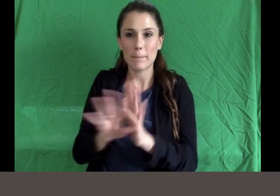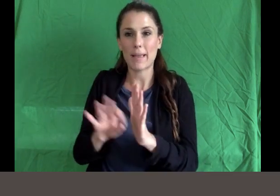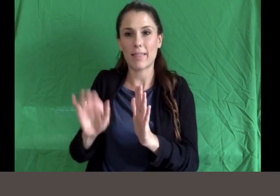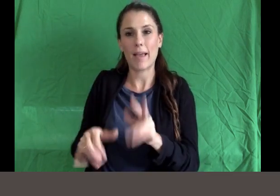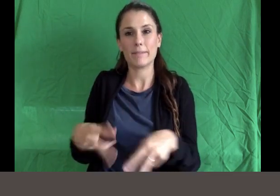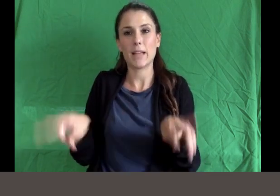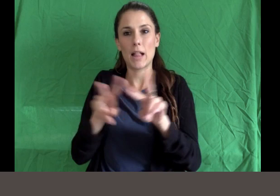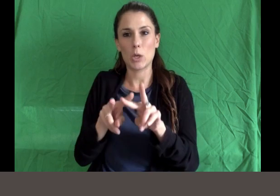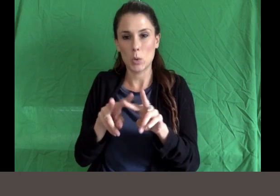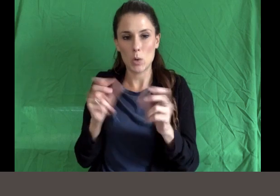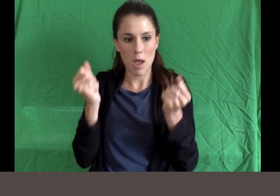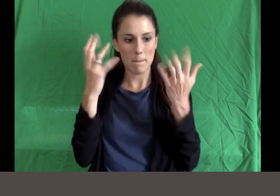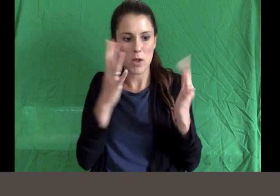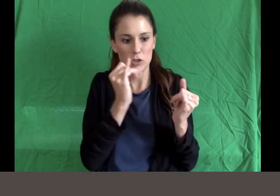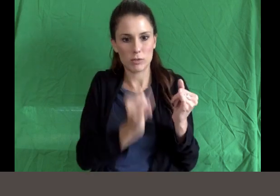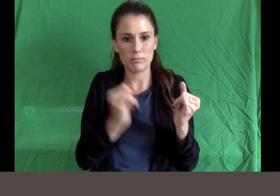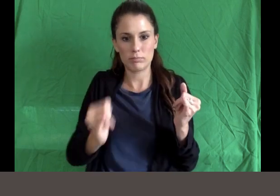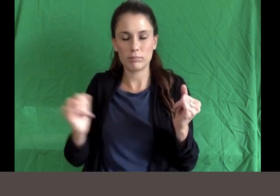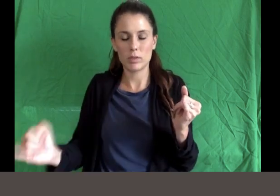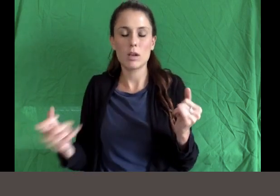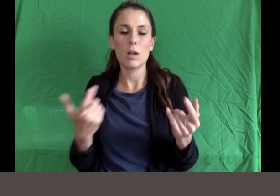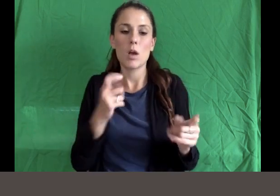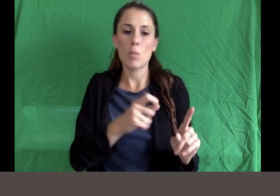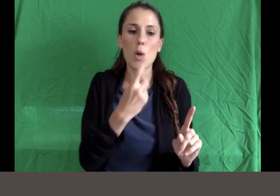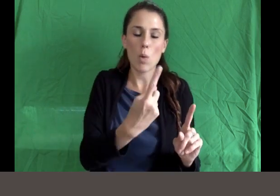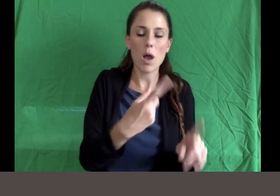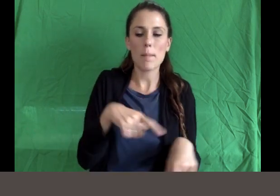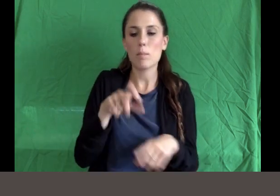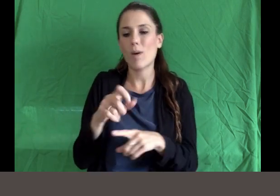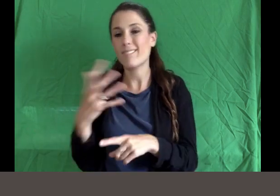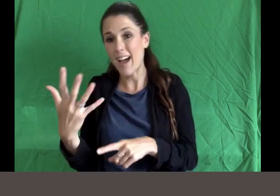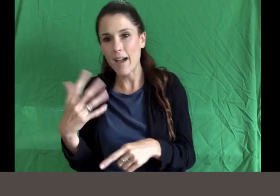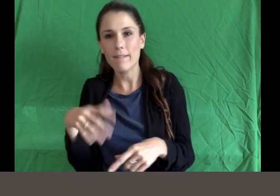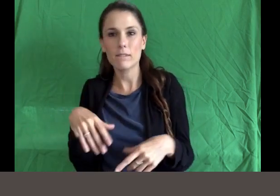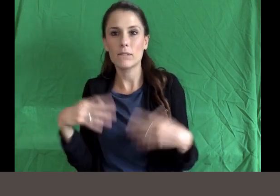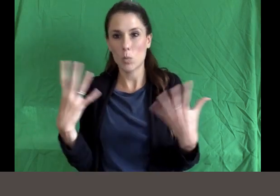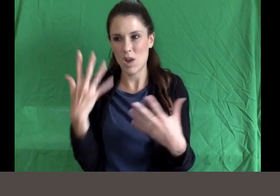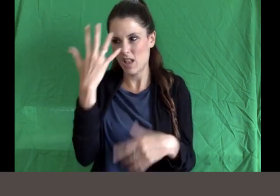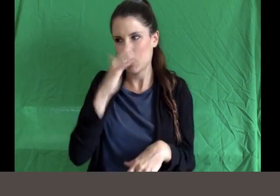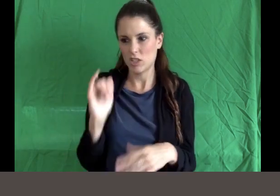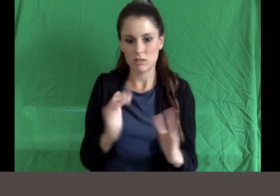well i think that's a little sparse it's not going to give me a good relationship between the x axis